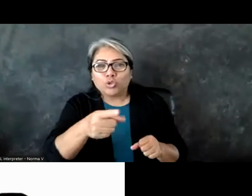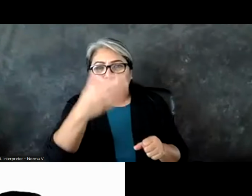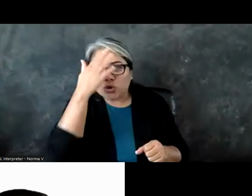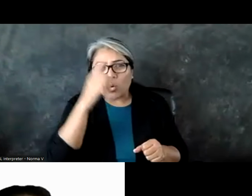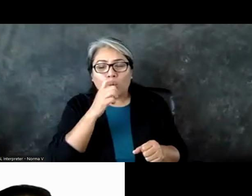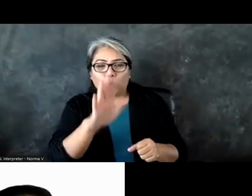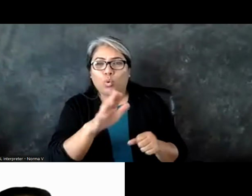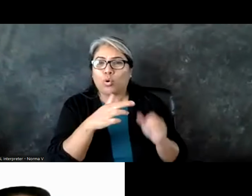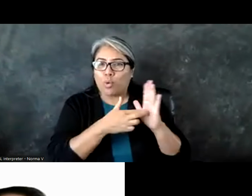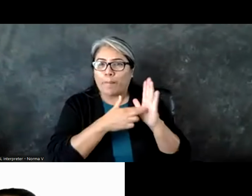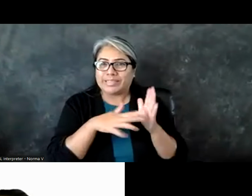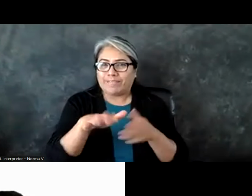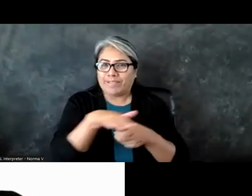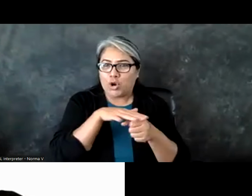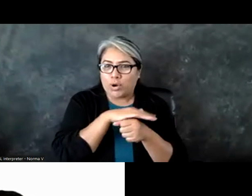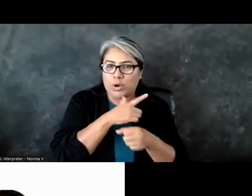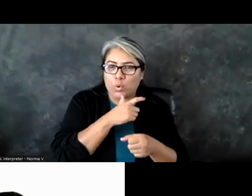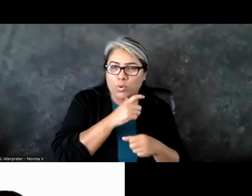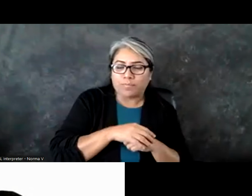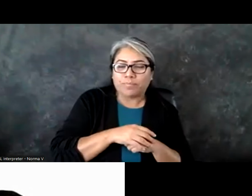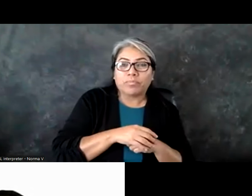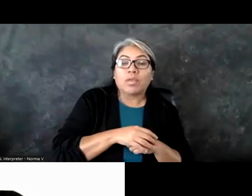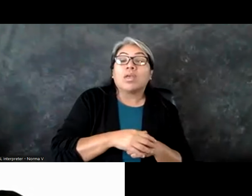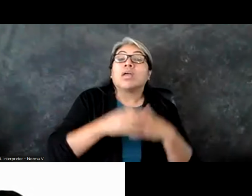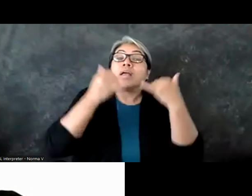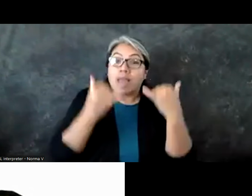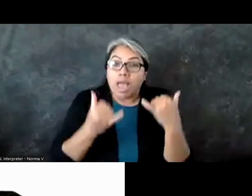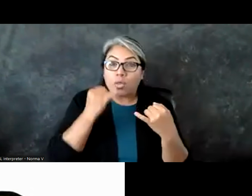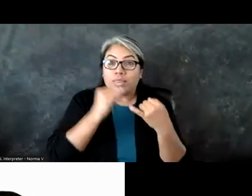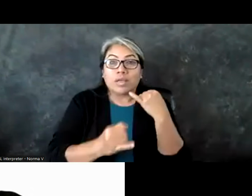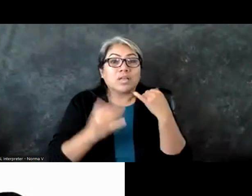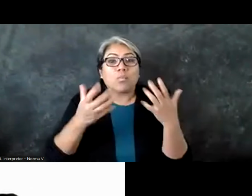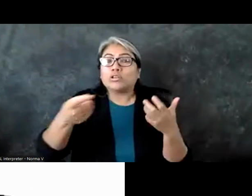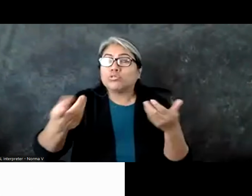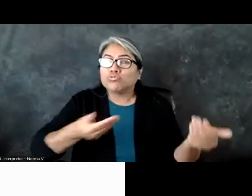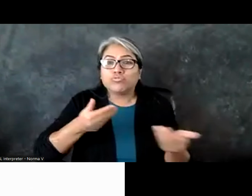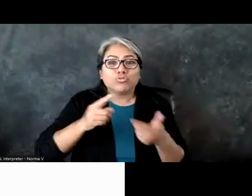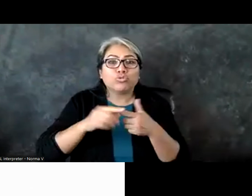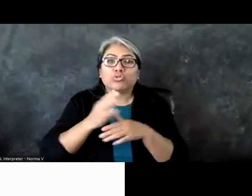for your individual member of congress is (202)224-3121.